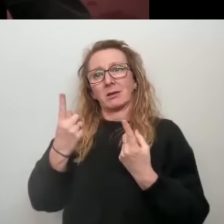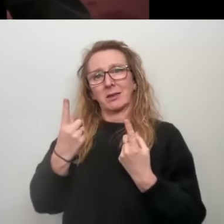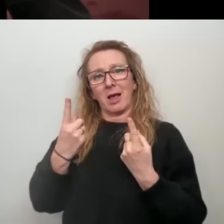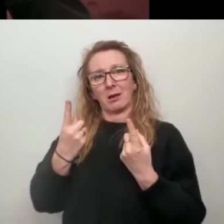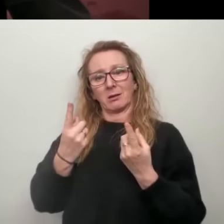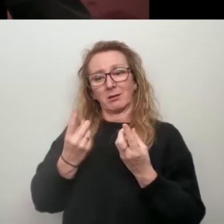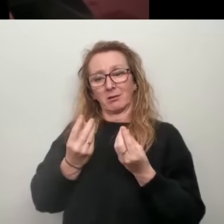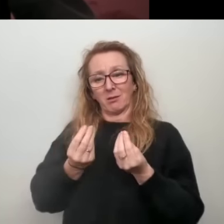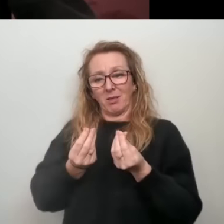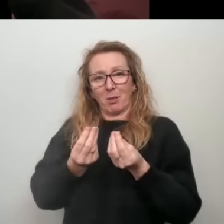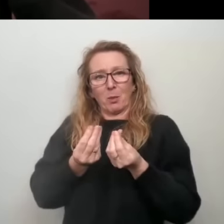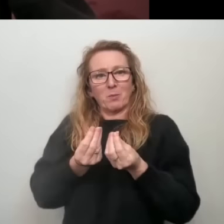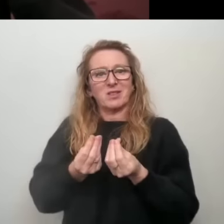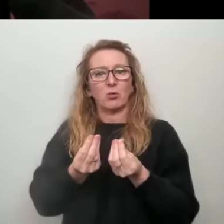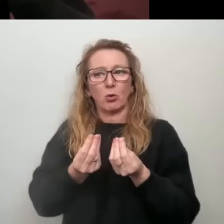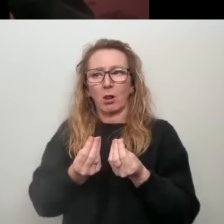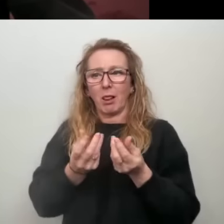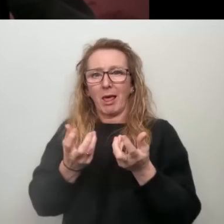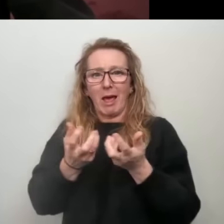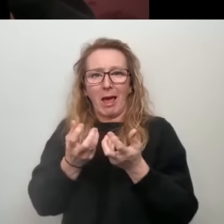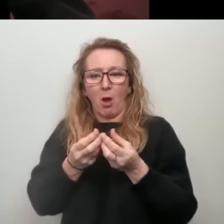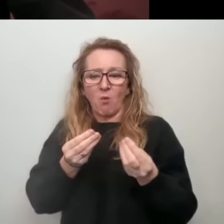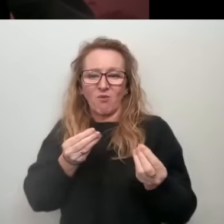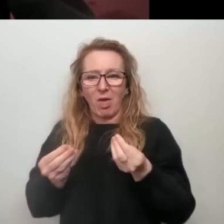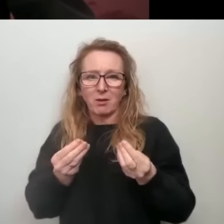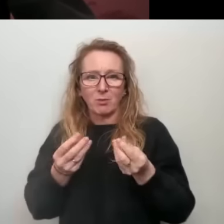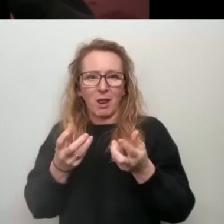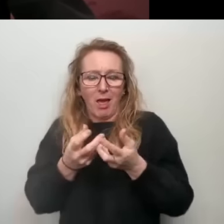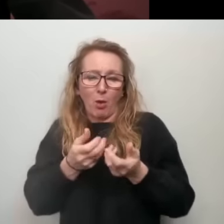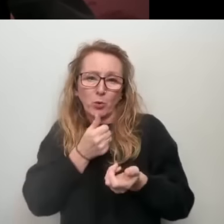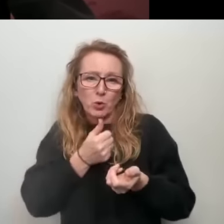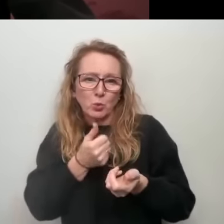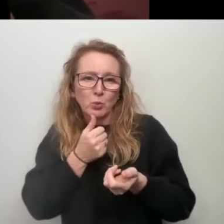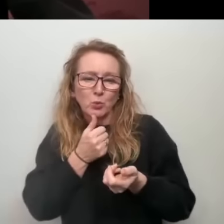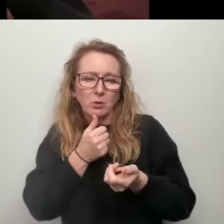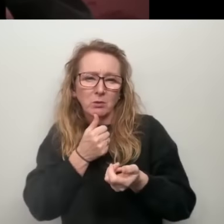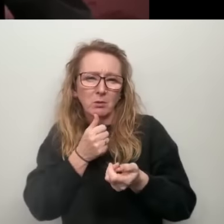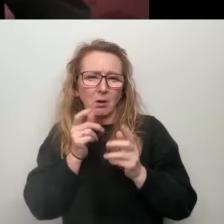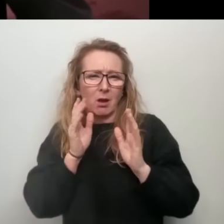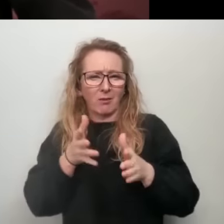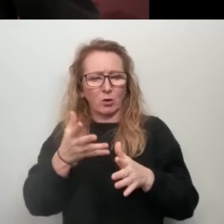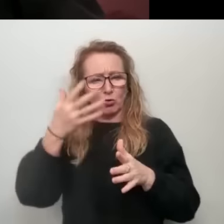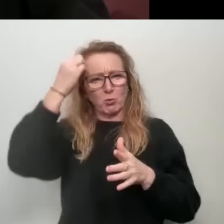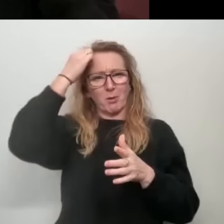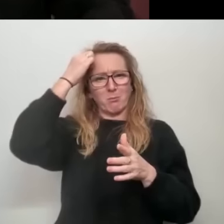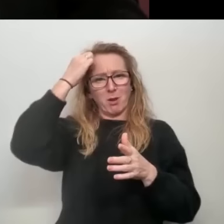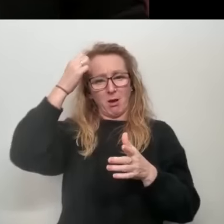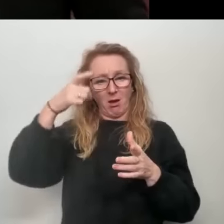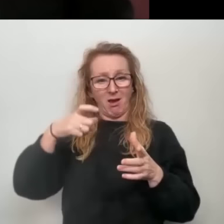of the material that were using to one degree or another. They have to remember that when you are casting iron